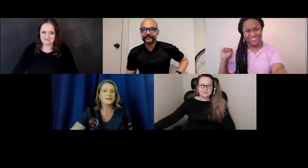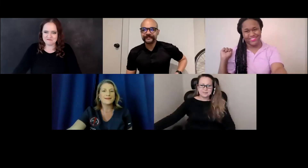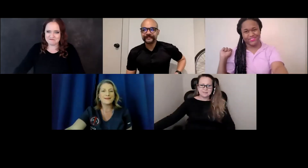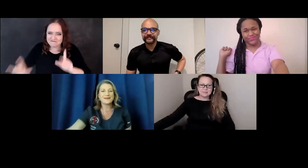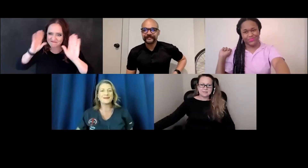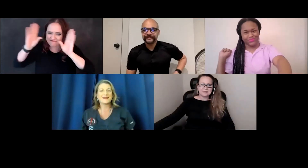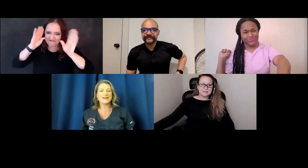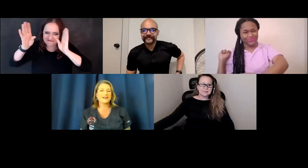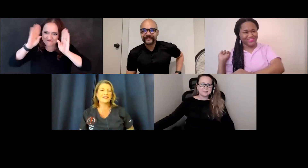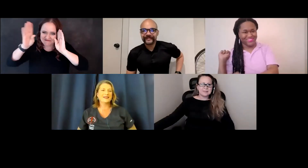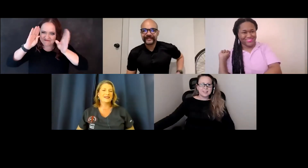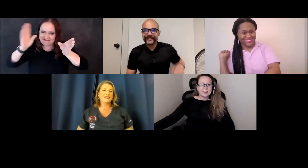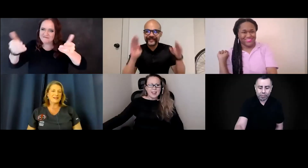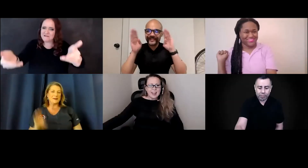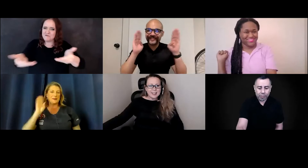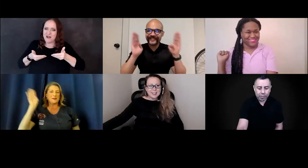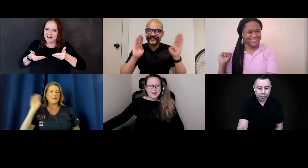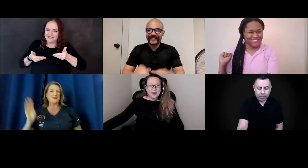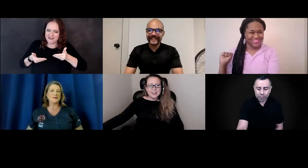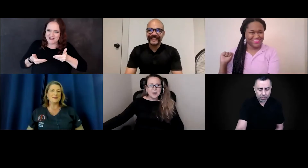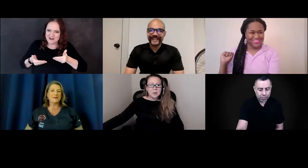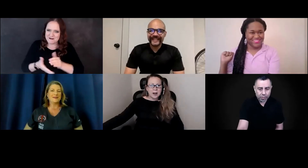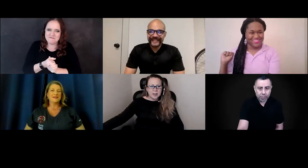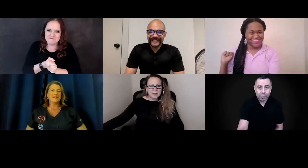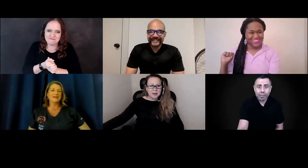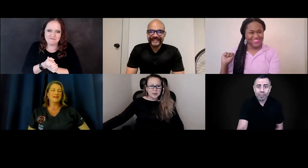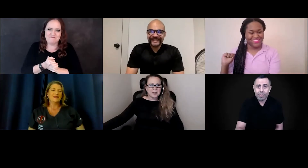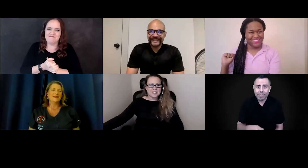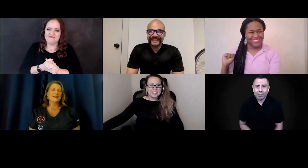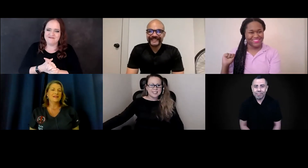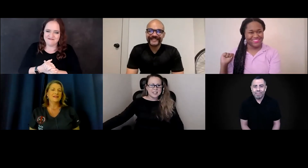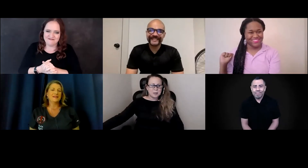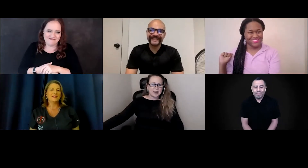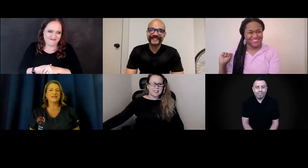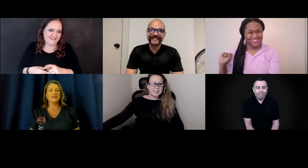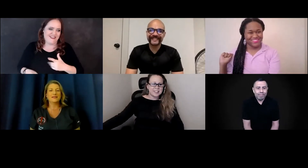Hello, hello and welcome, everyone, to today's panel.